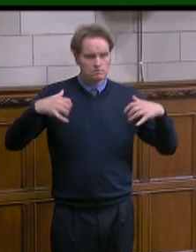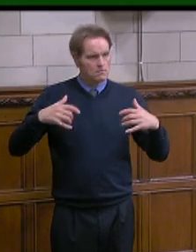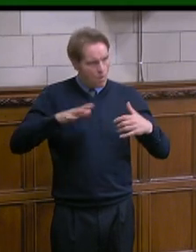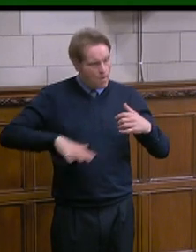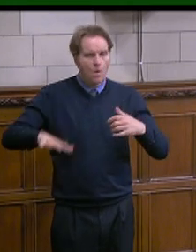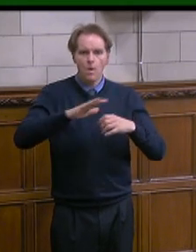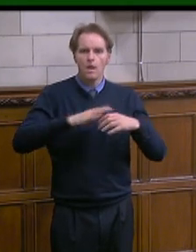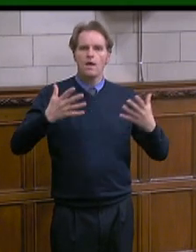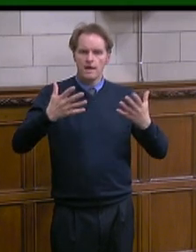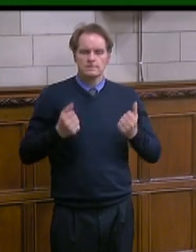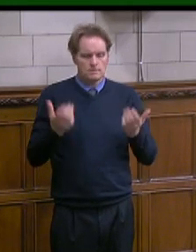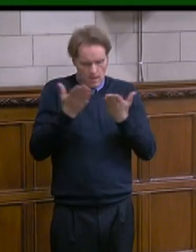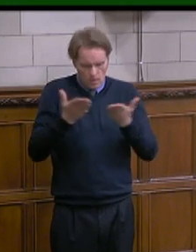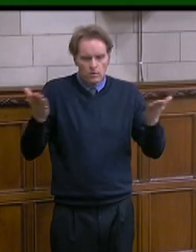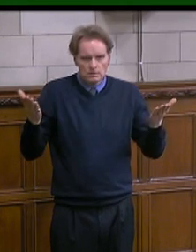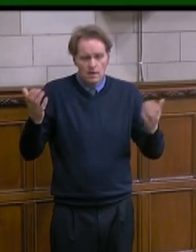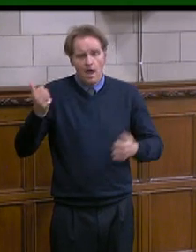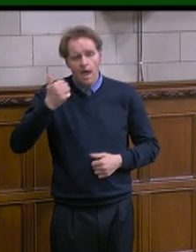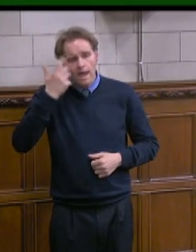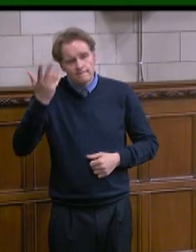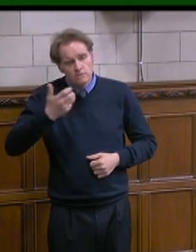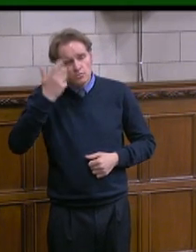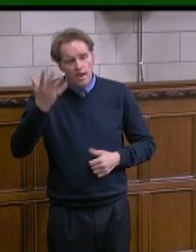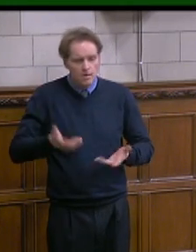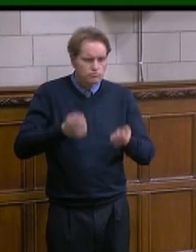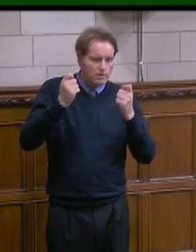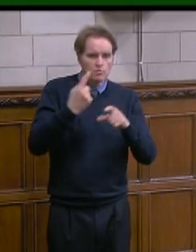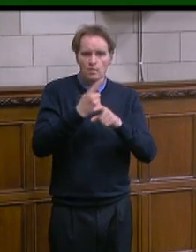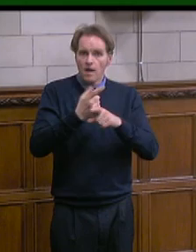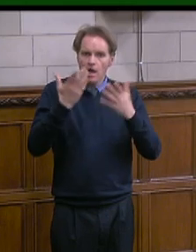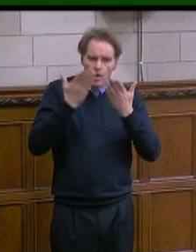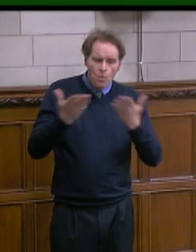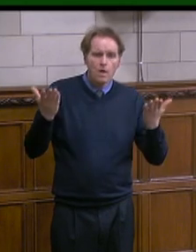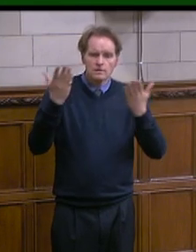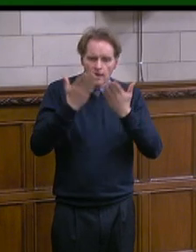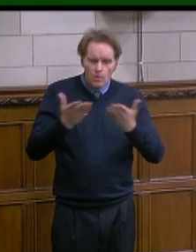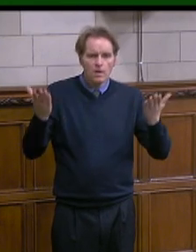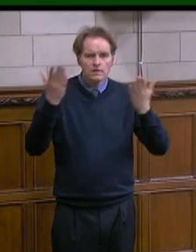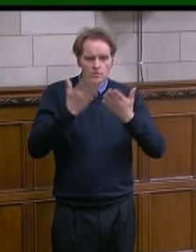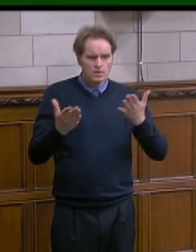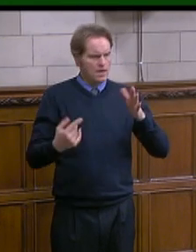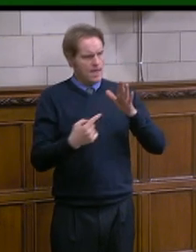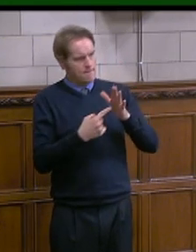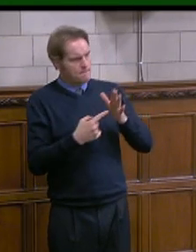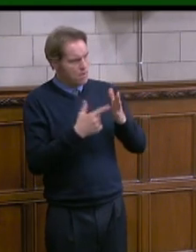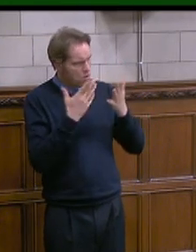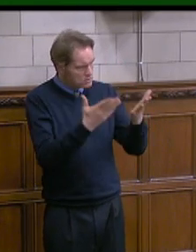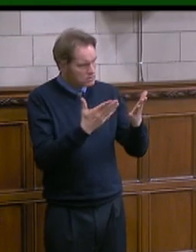Everybody argues about equality every single time. Equality is equality; if it matters for one person, it matters for another.